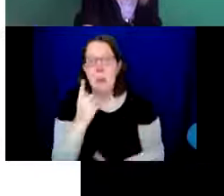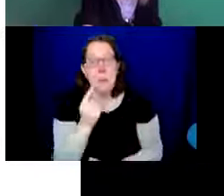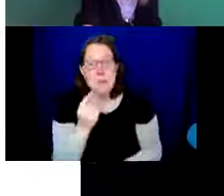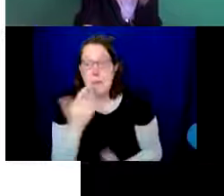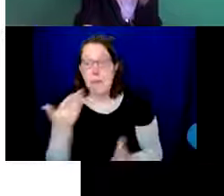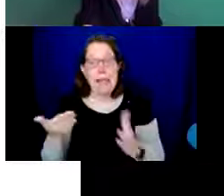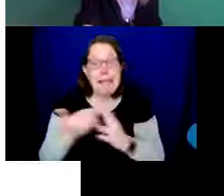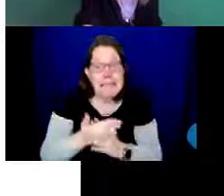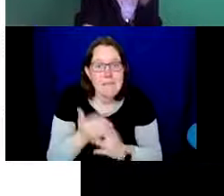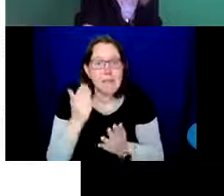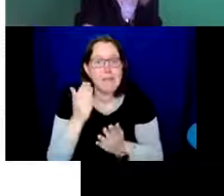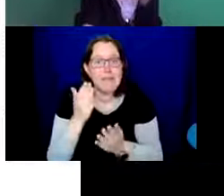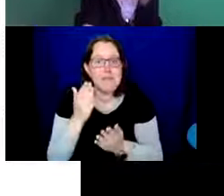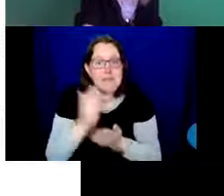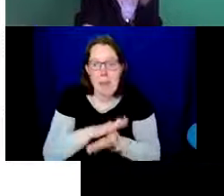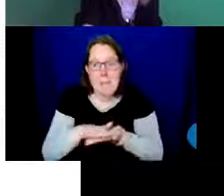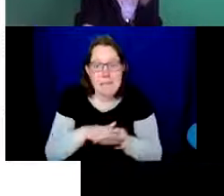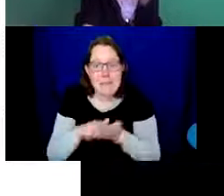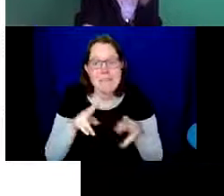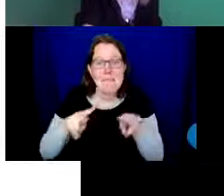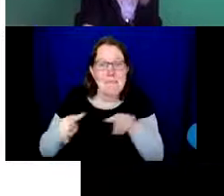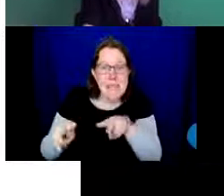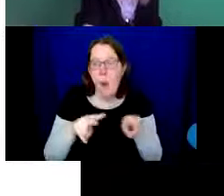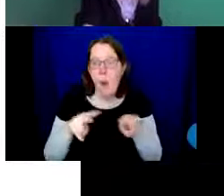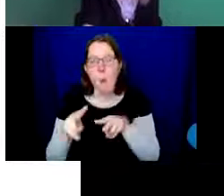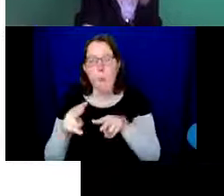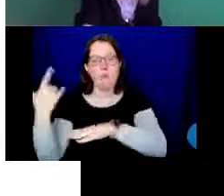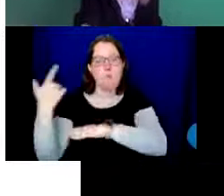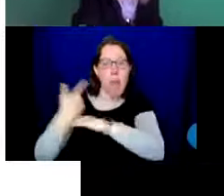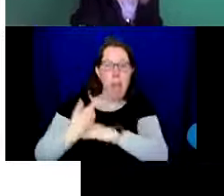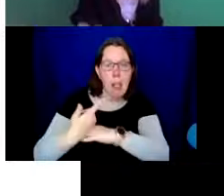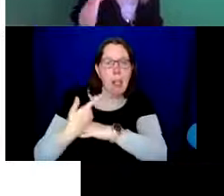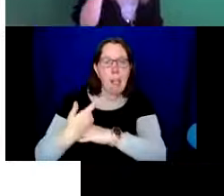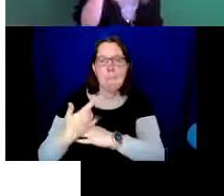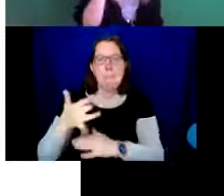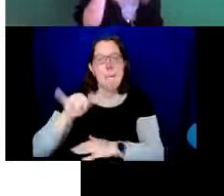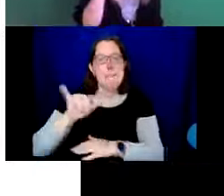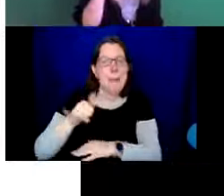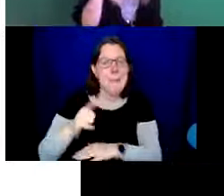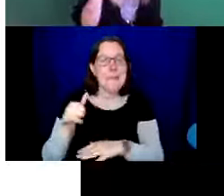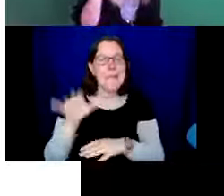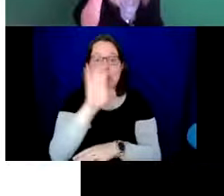it was a like a zoom link in there it could be an intervention on the website of the gallery